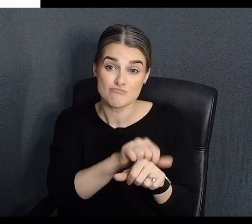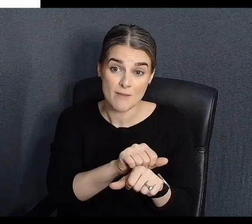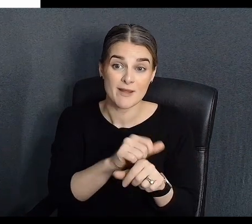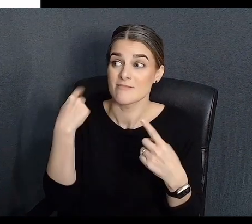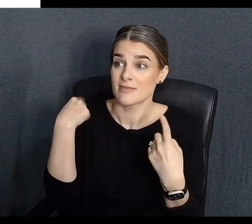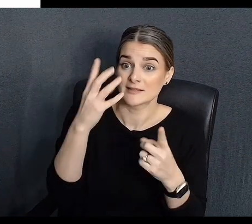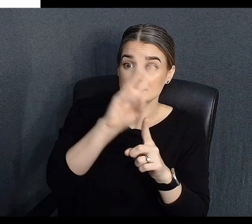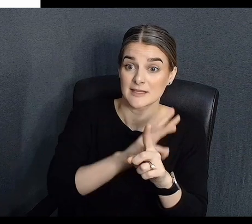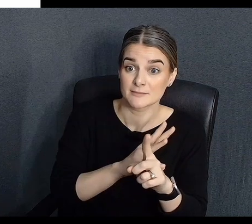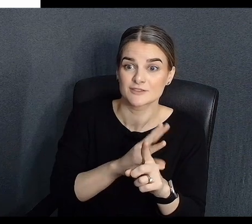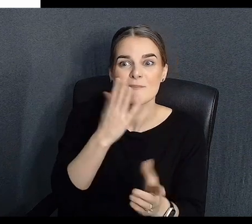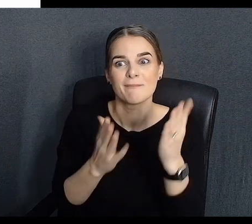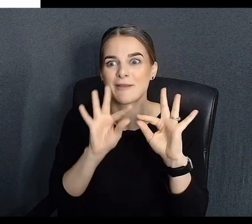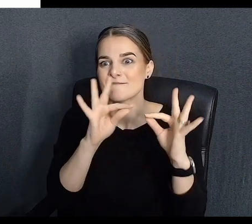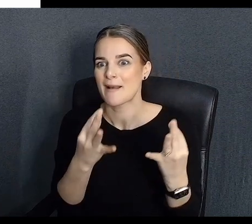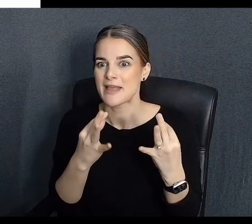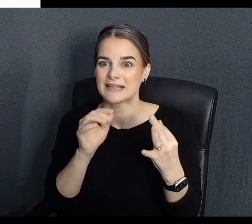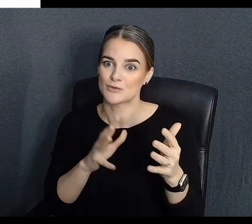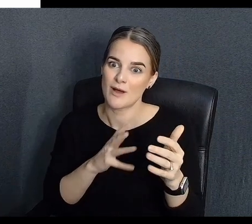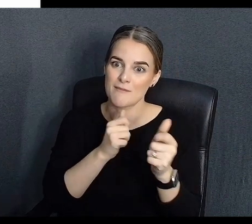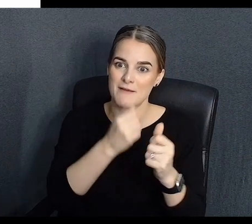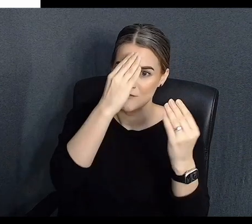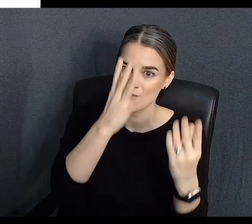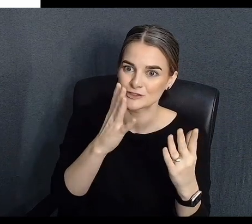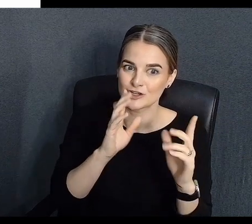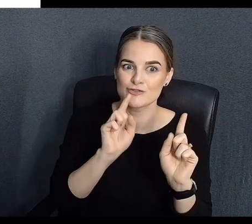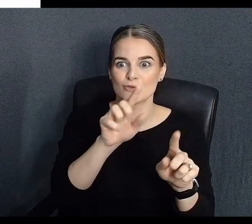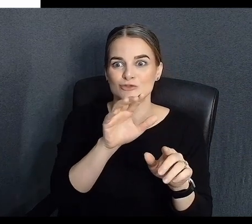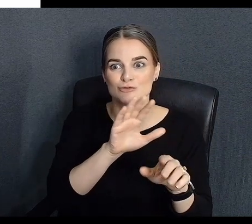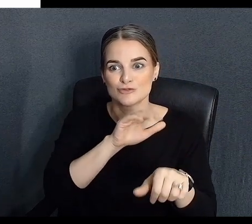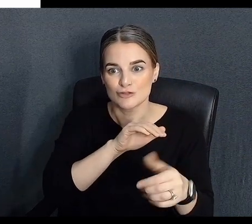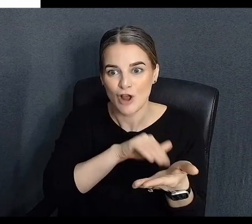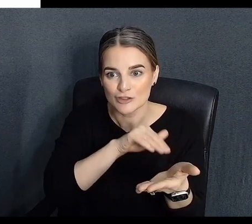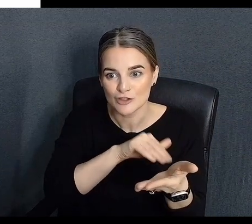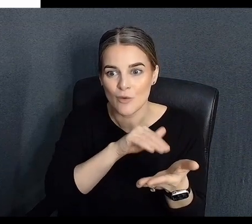need to get updated. They might also require face-to-face visit notes as well.